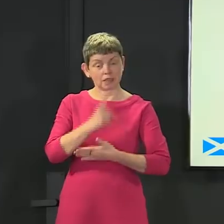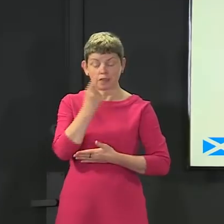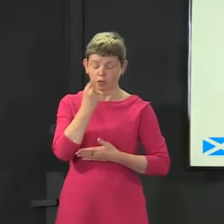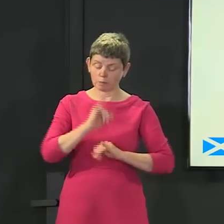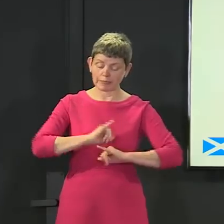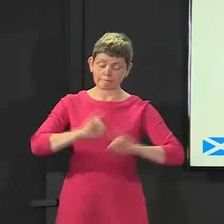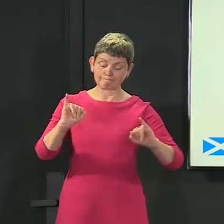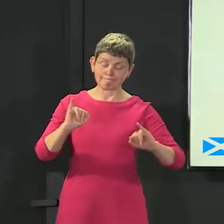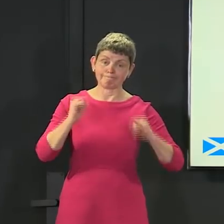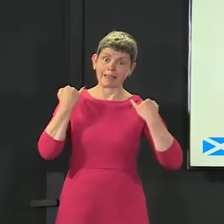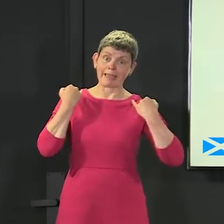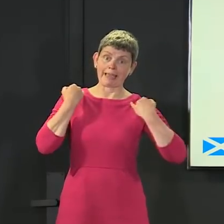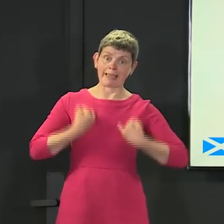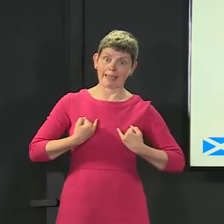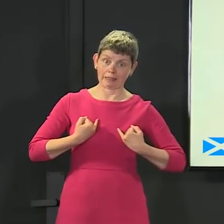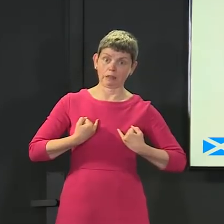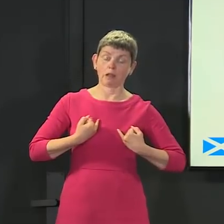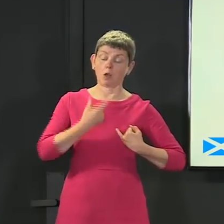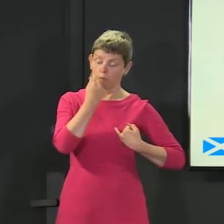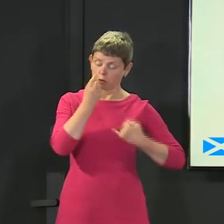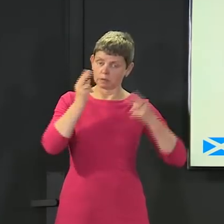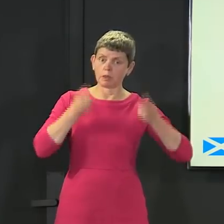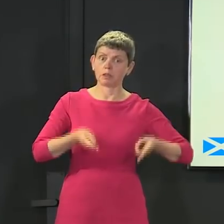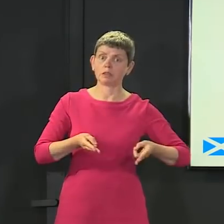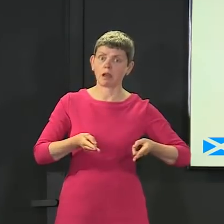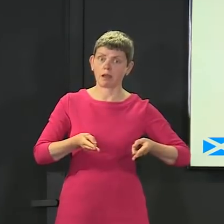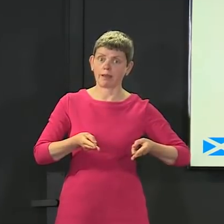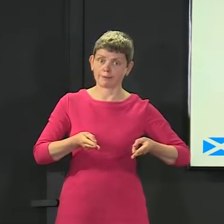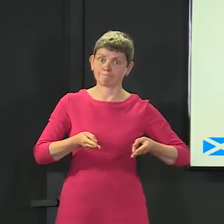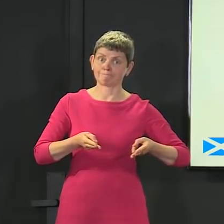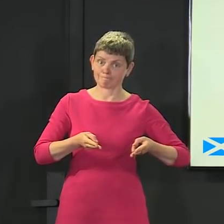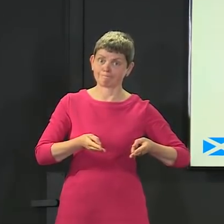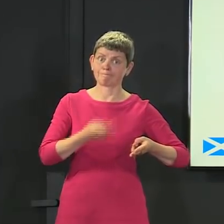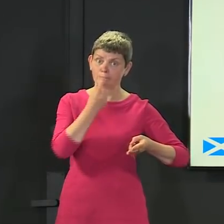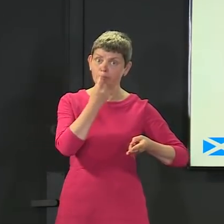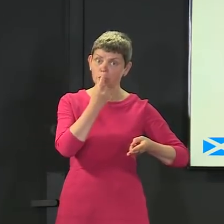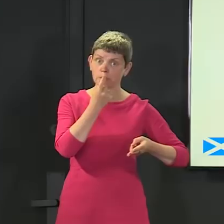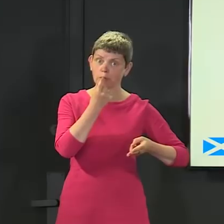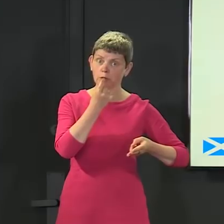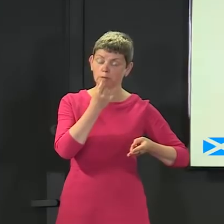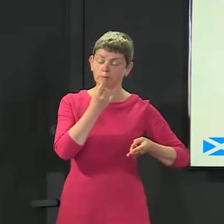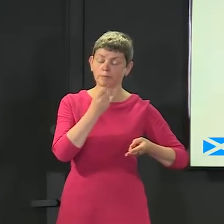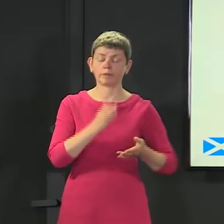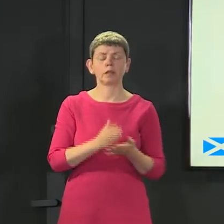and dying if we are not careful there is lots that we should take encouragement about just now